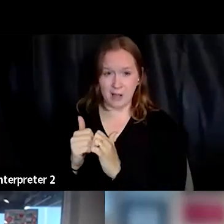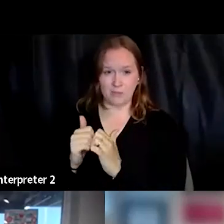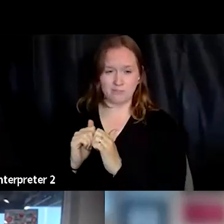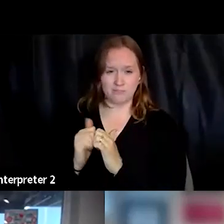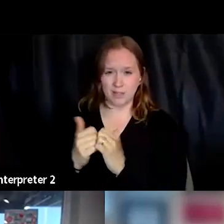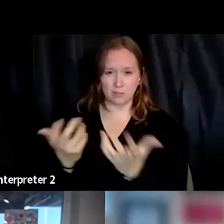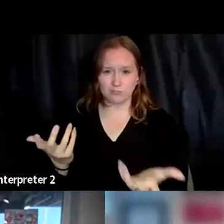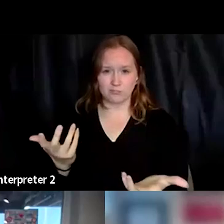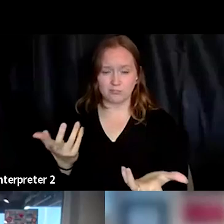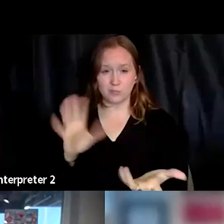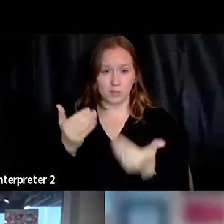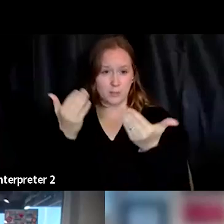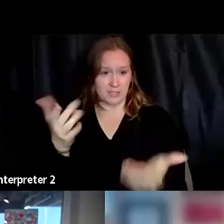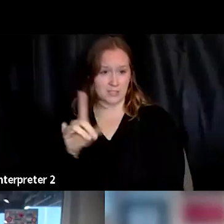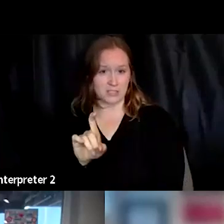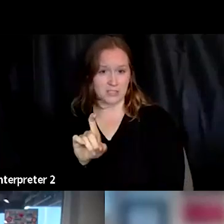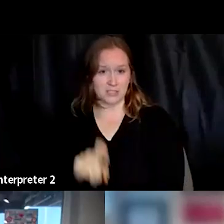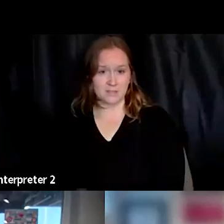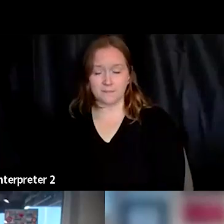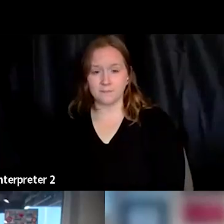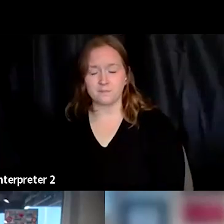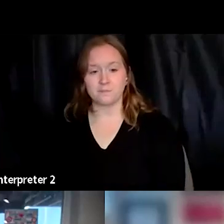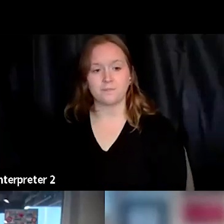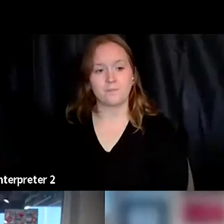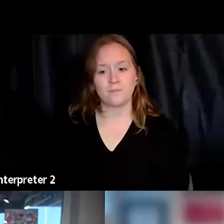What is your recommendation? Maybe Amanda or others?